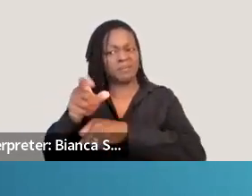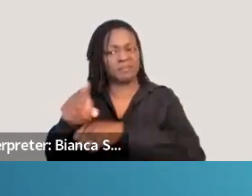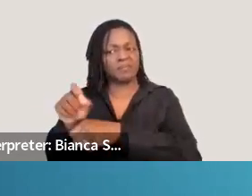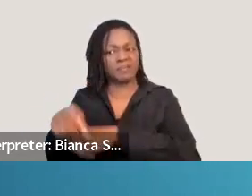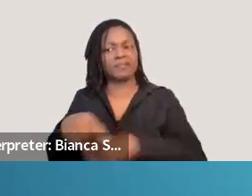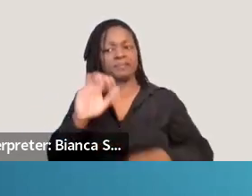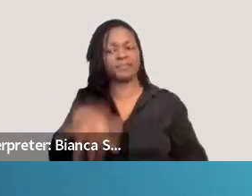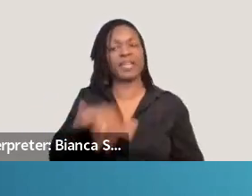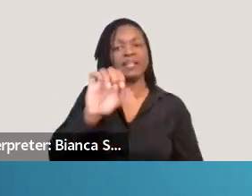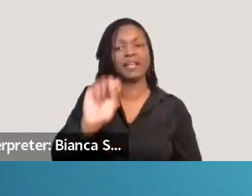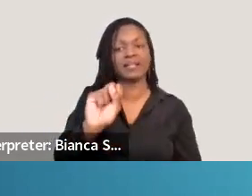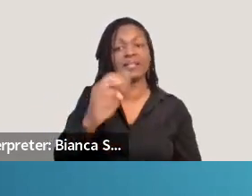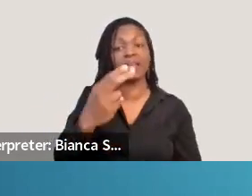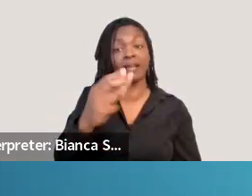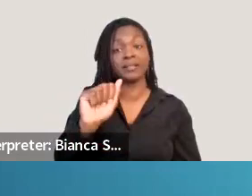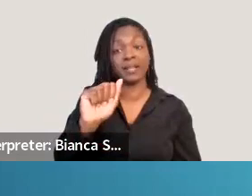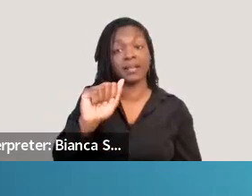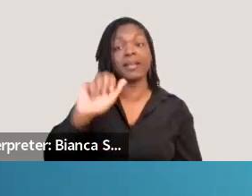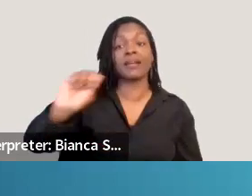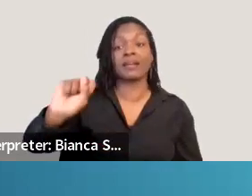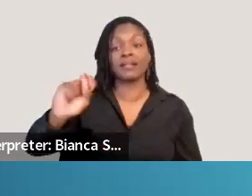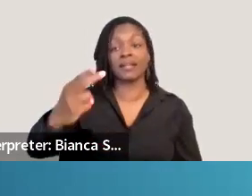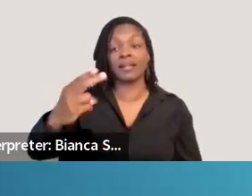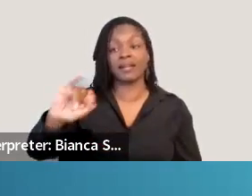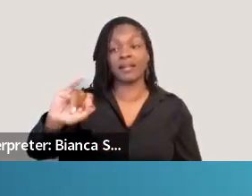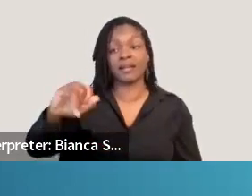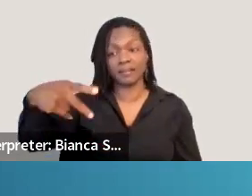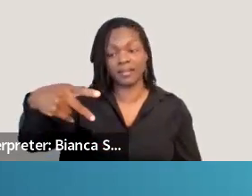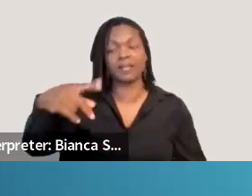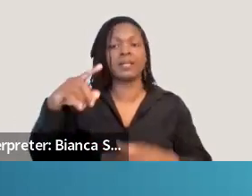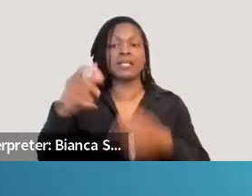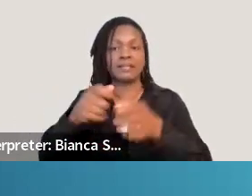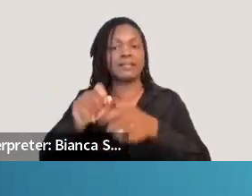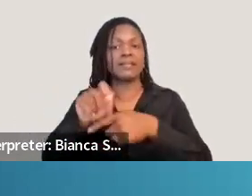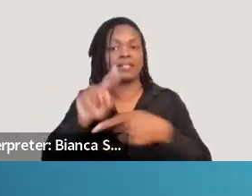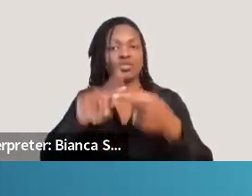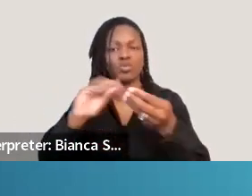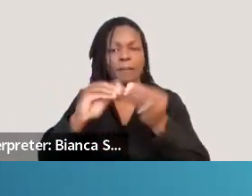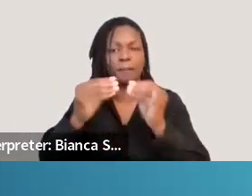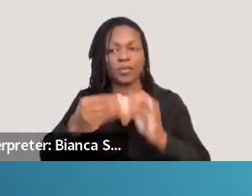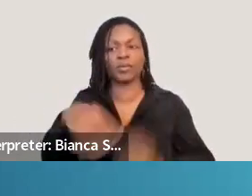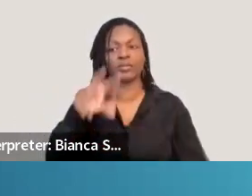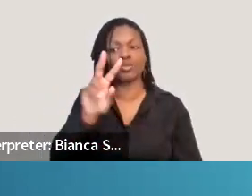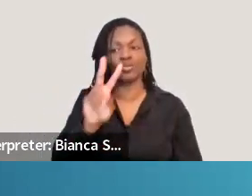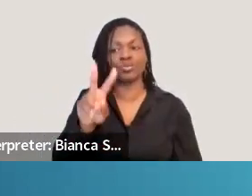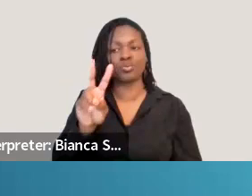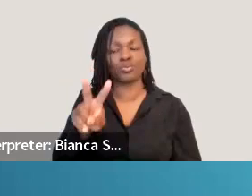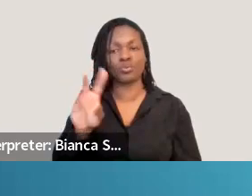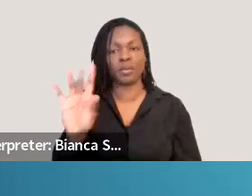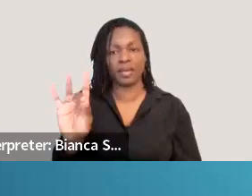At 2 2 8 to 8. We'll also drop a link in the chat for you to fill out a form.